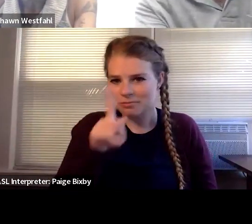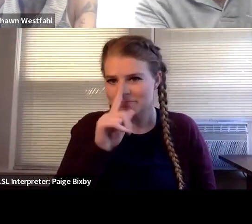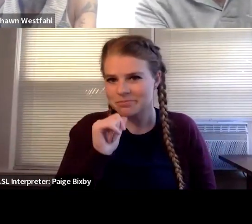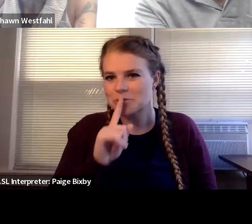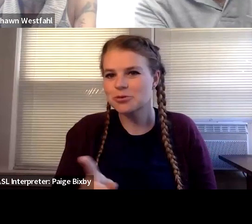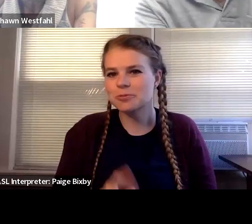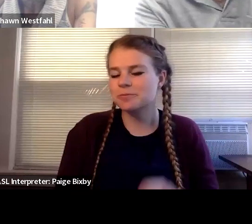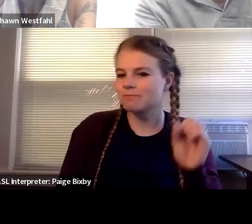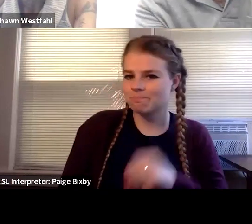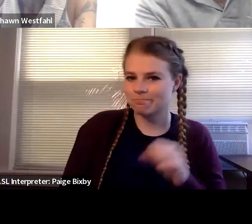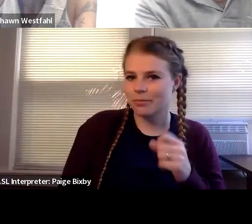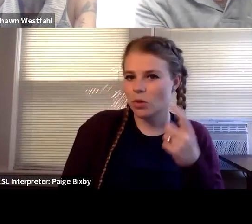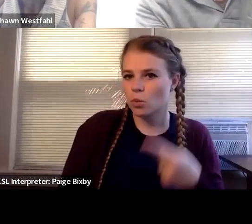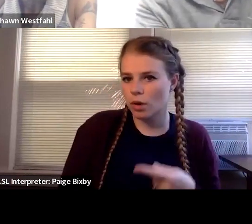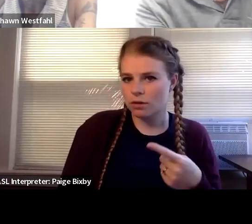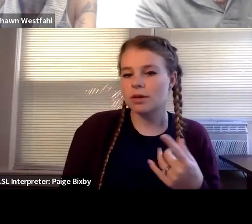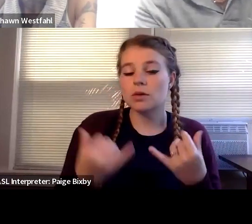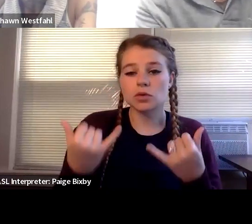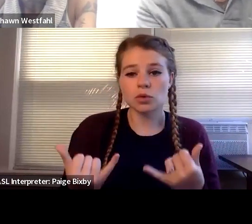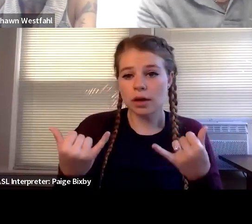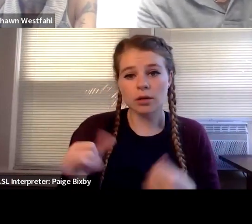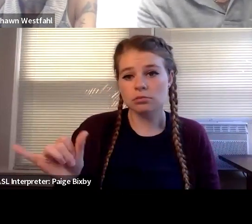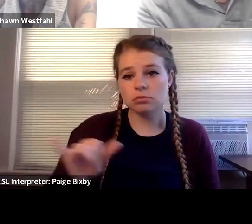Yeah, that's right. Even today, you know, again,